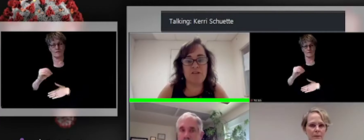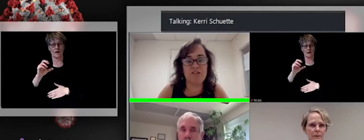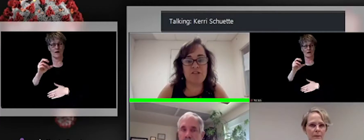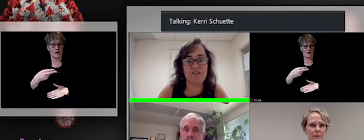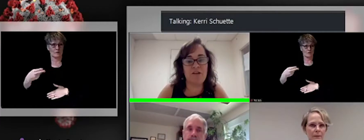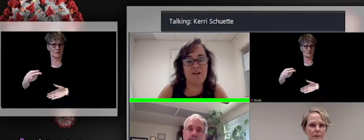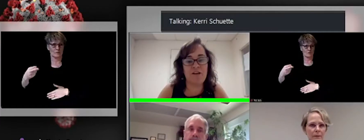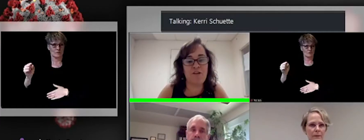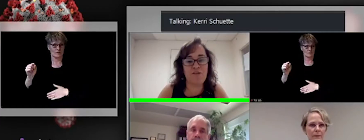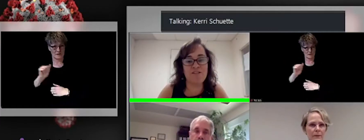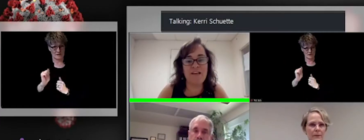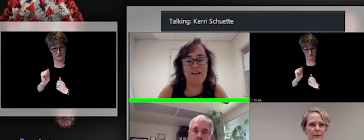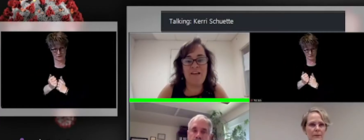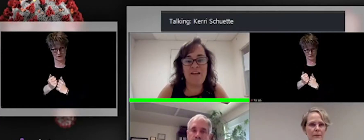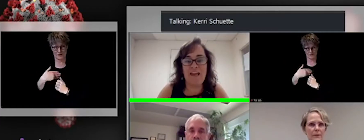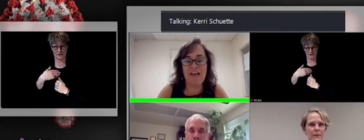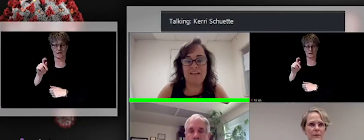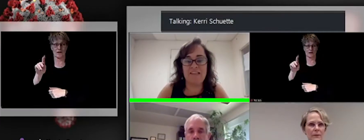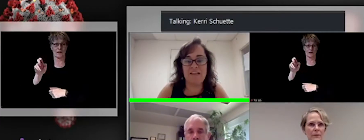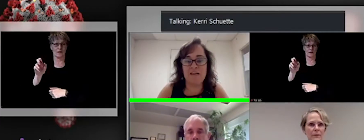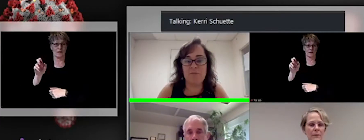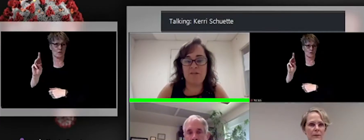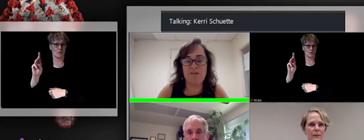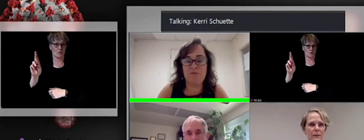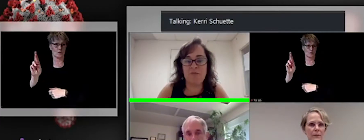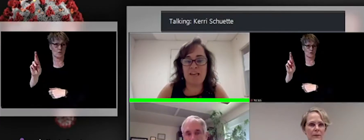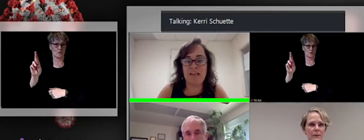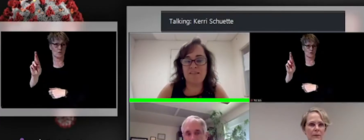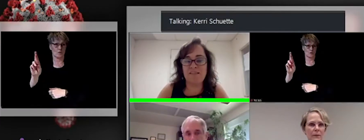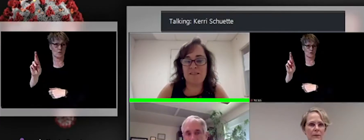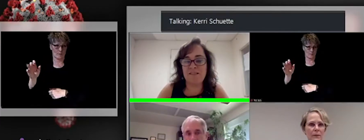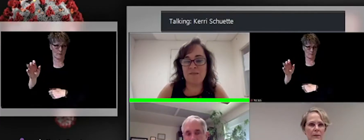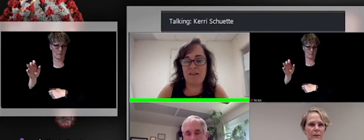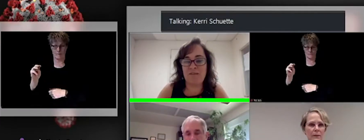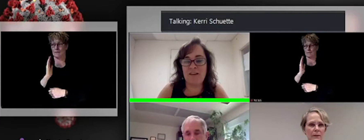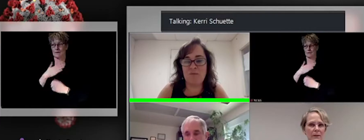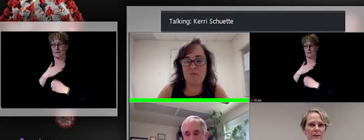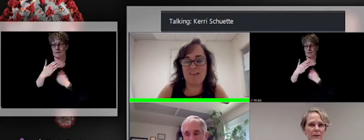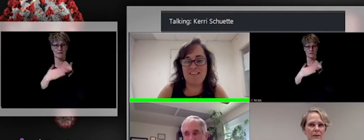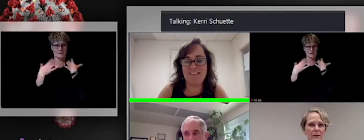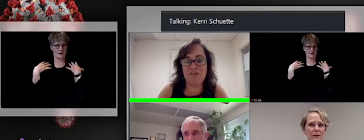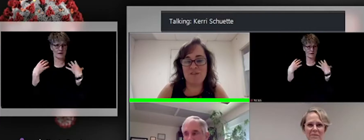she’s our Shasta County Health Officer and we can't see his smiling face but with us